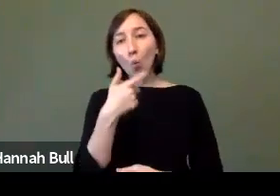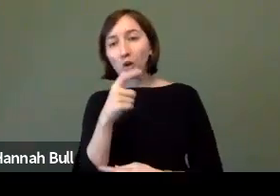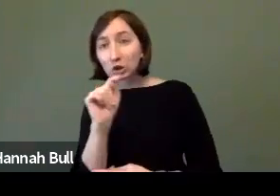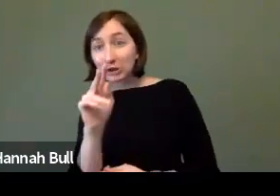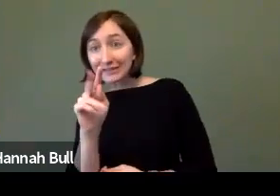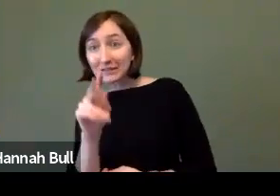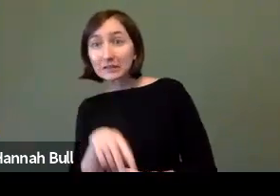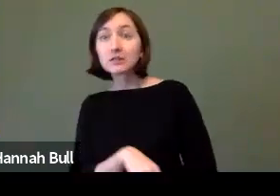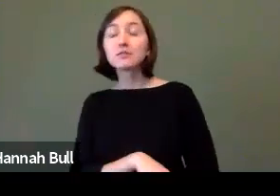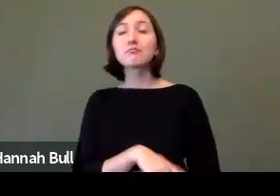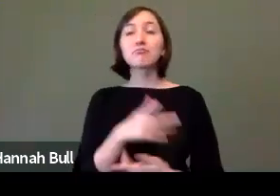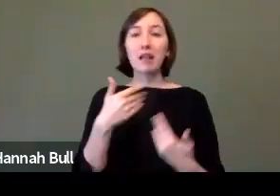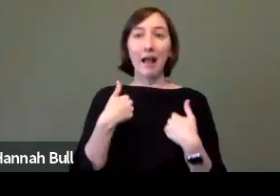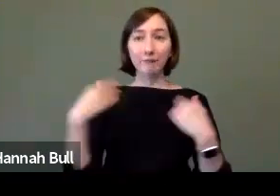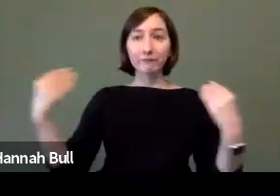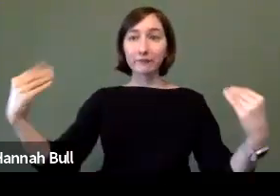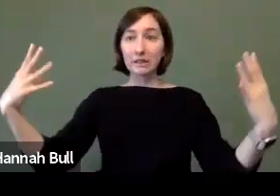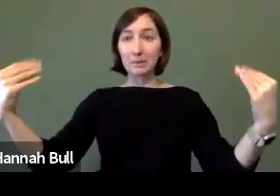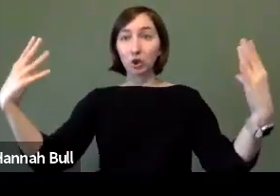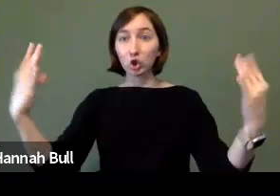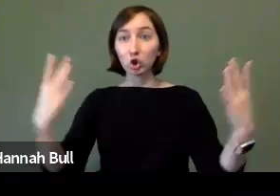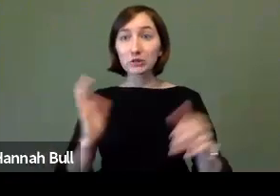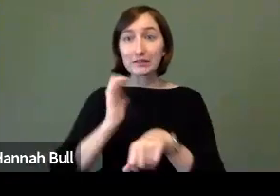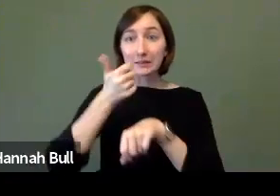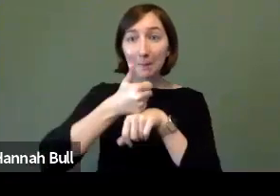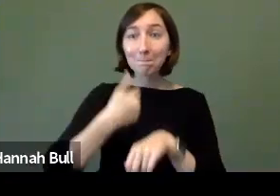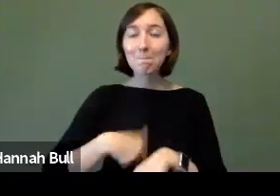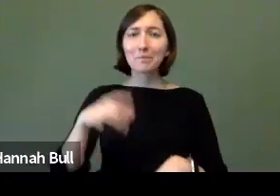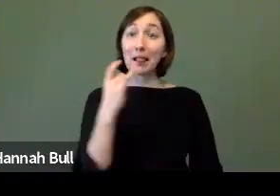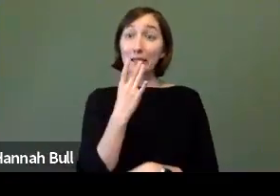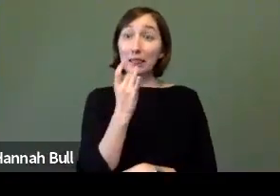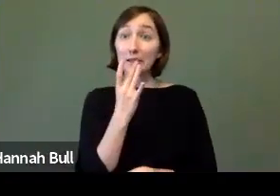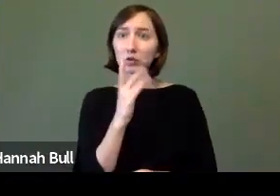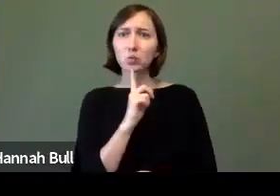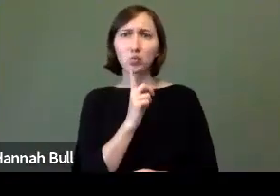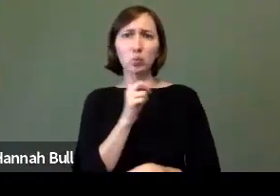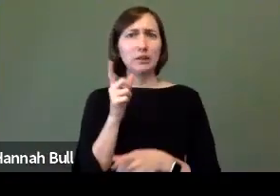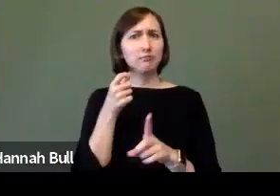Lights can really play a big impact on your mood.